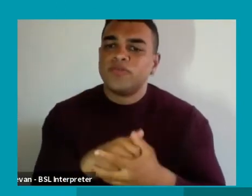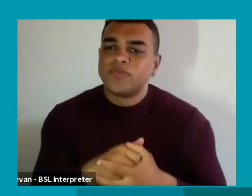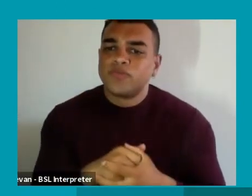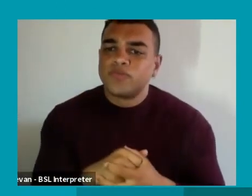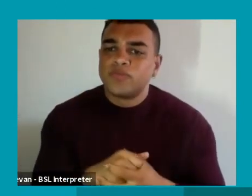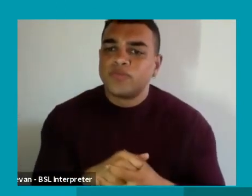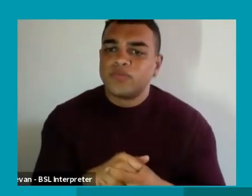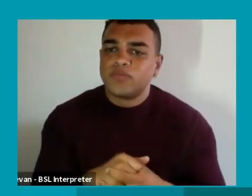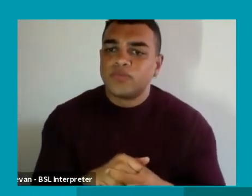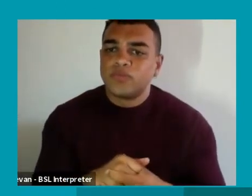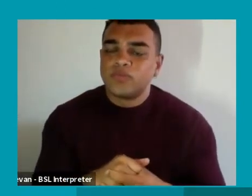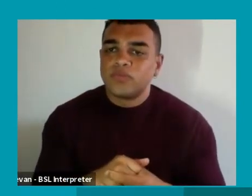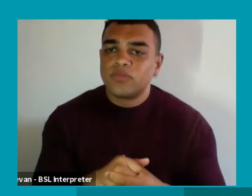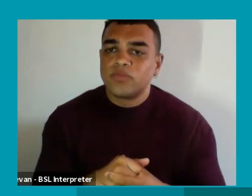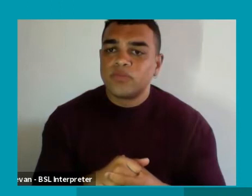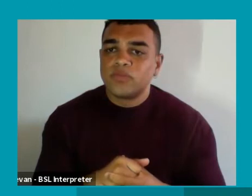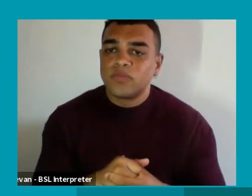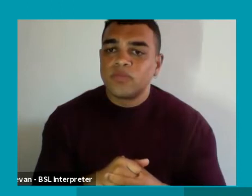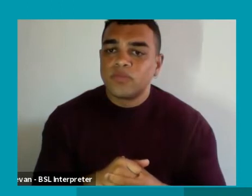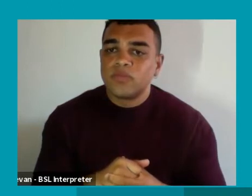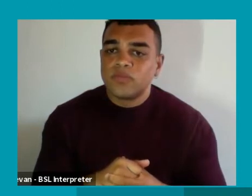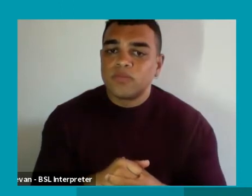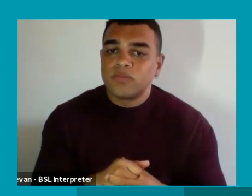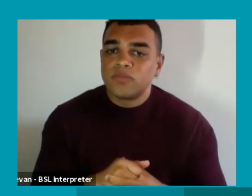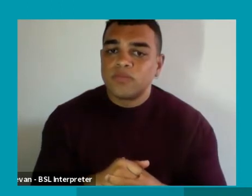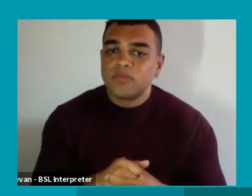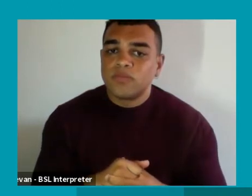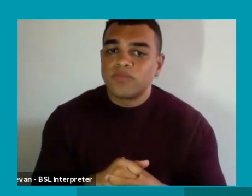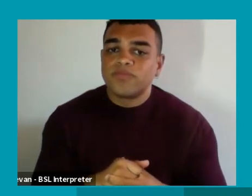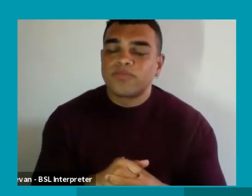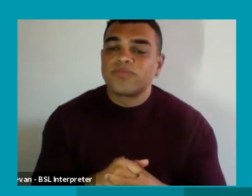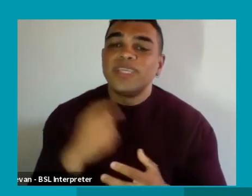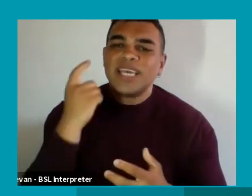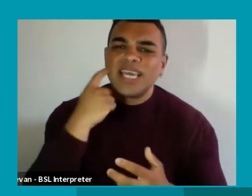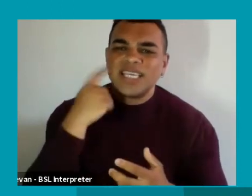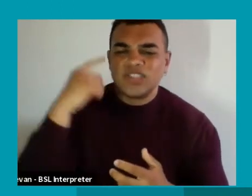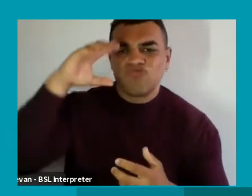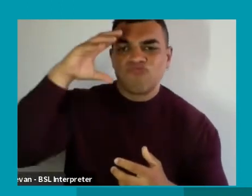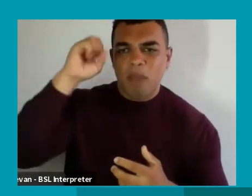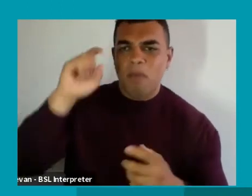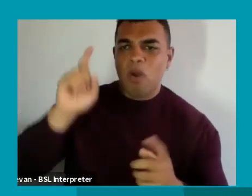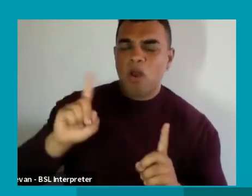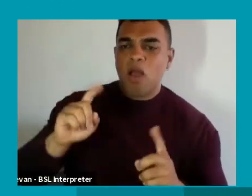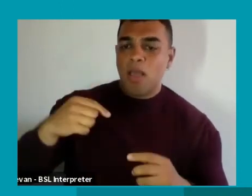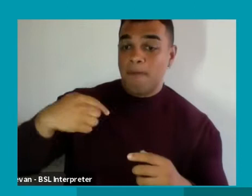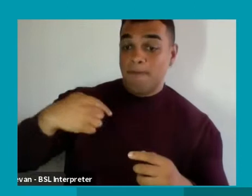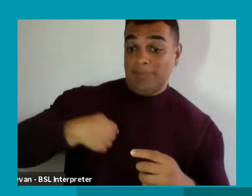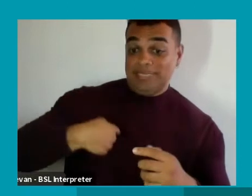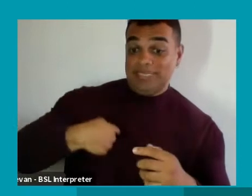them in is I action word achievement which lead to quantifiable outcome.